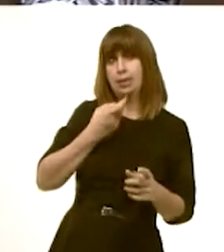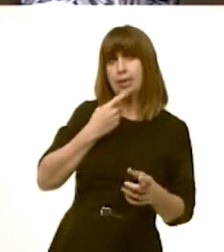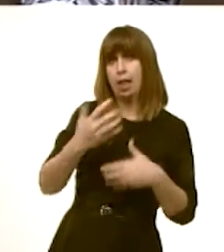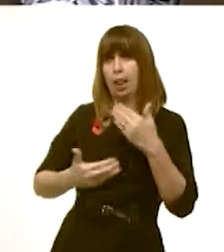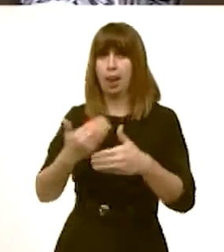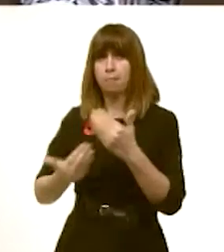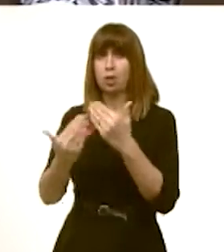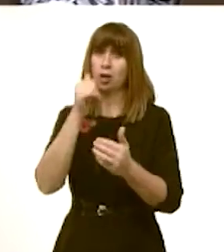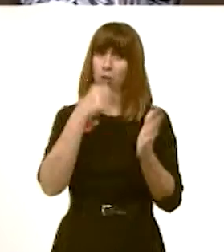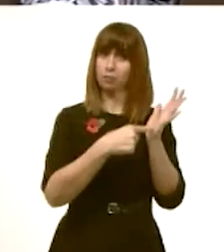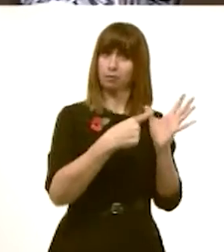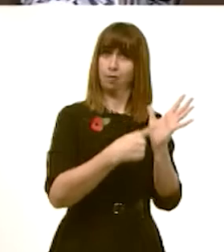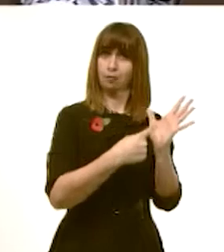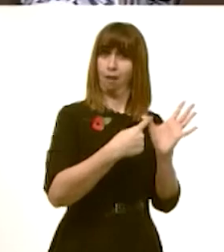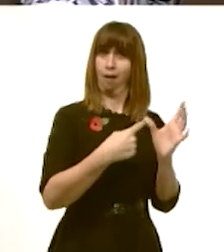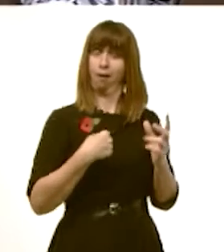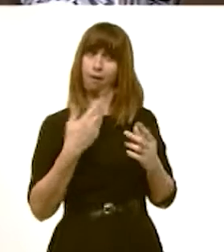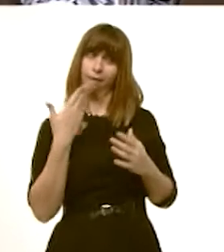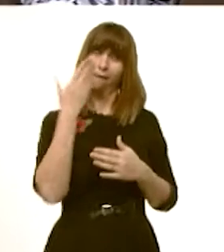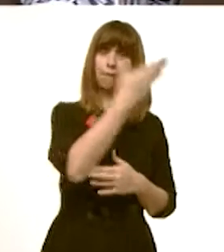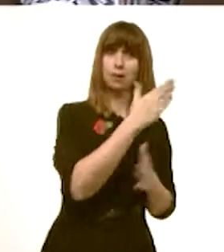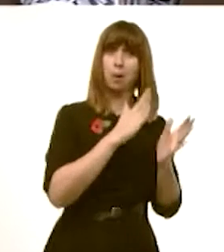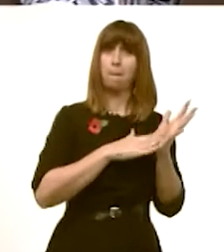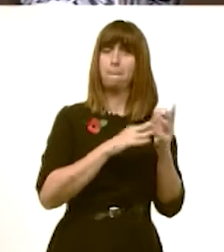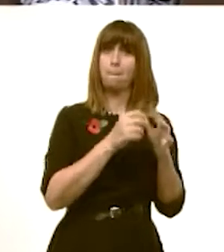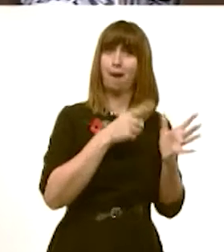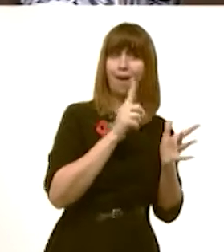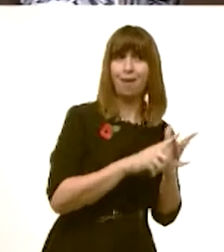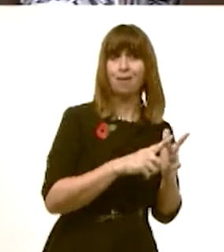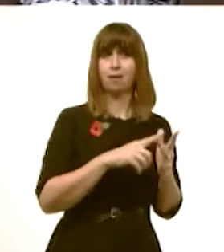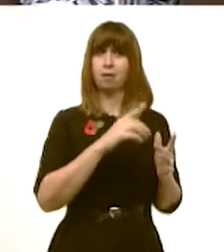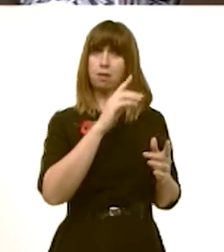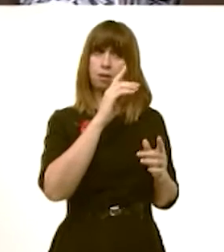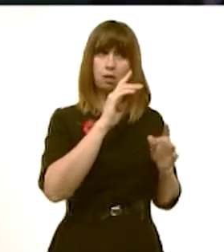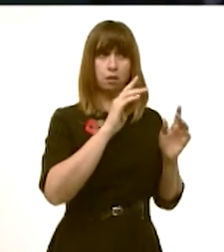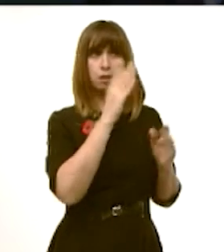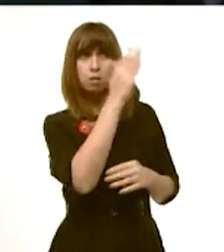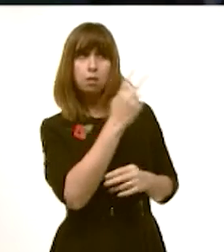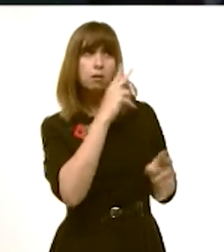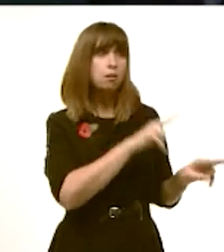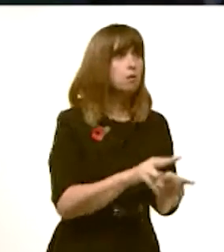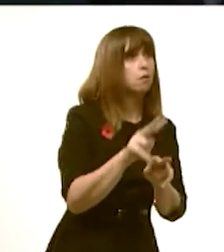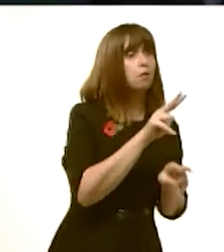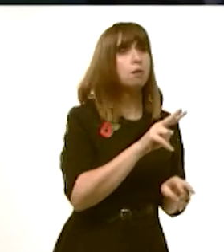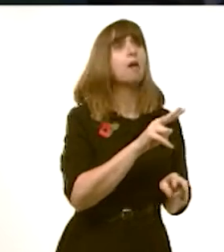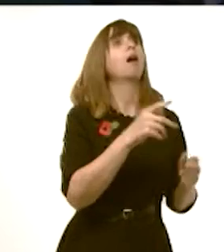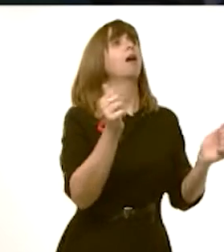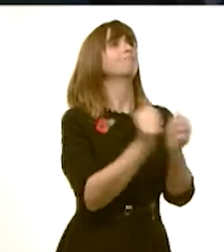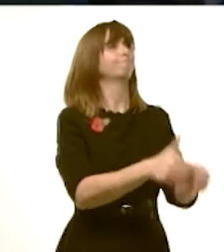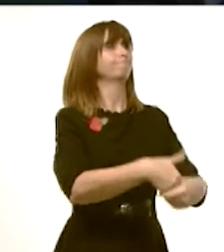the visit that I made to Mumbai and met with them, have invested hundreds of millions into Port Talbotóinvestment that happened as a result of that visit, and thatís something